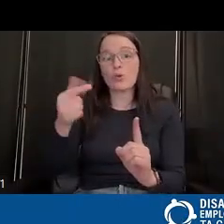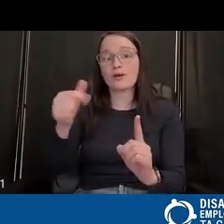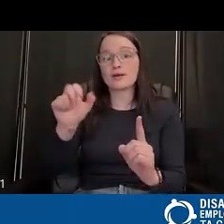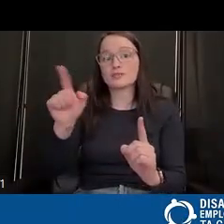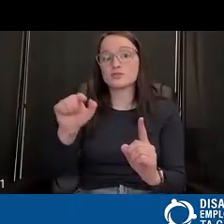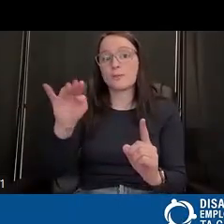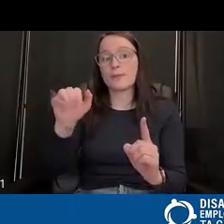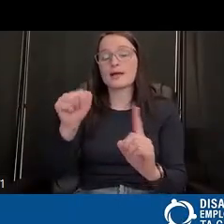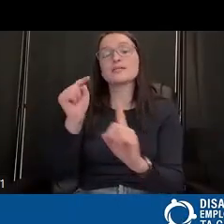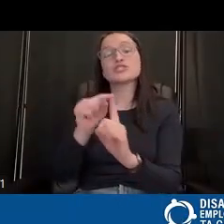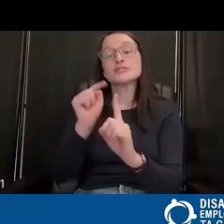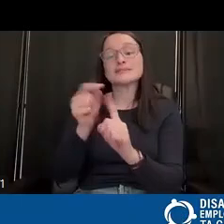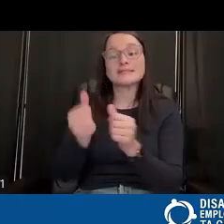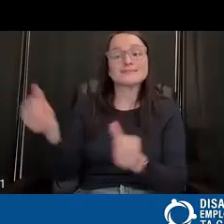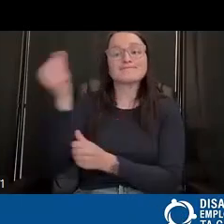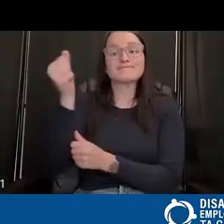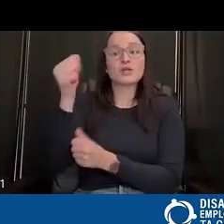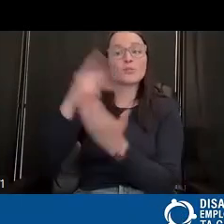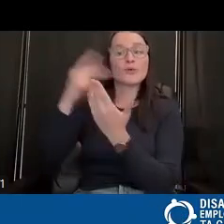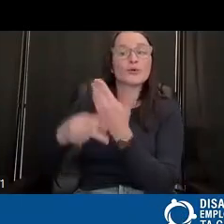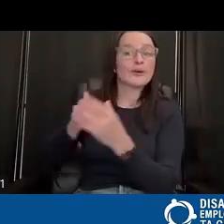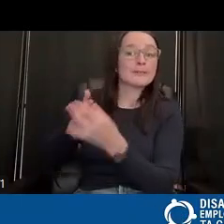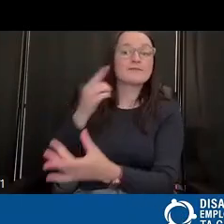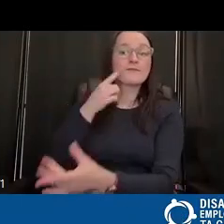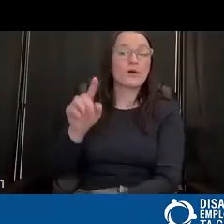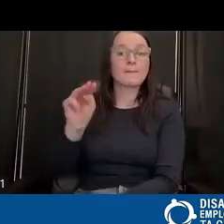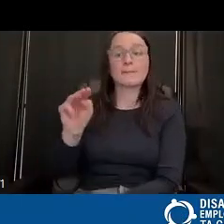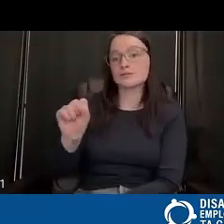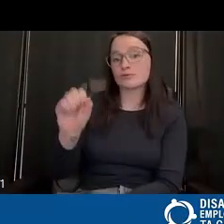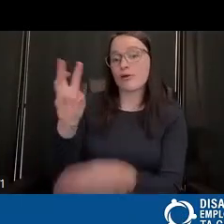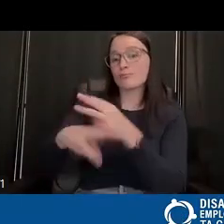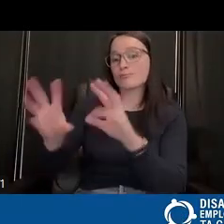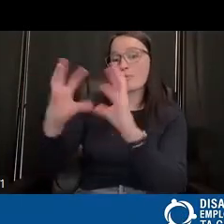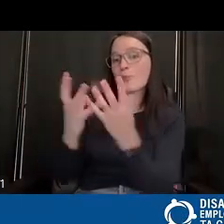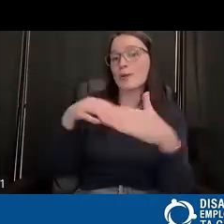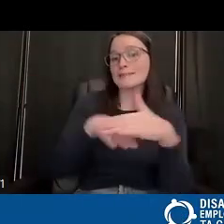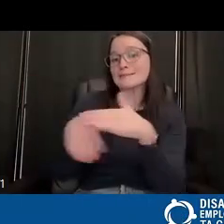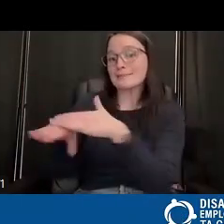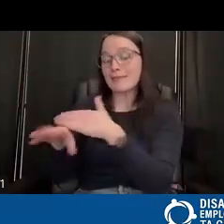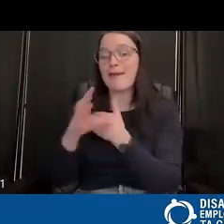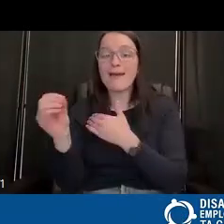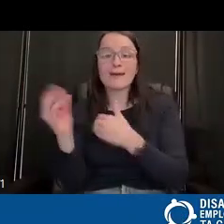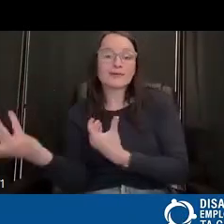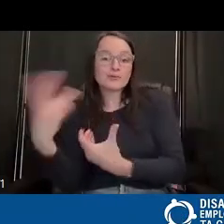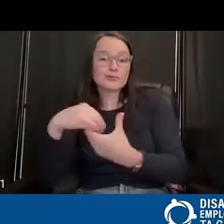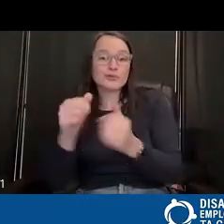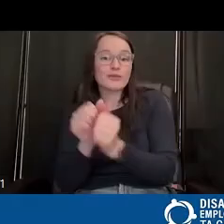Lead for Microsoft's uh global accessibility and inclusivity and supported employment program. Uh